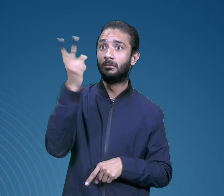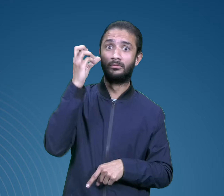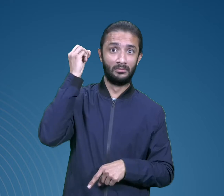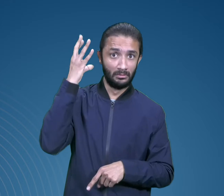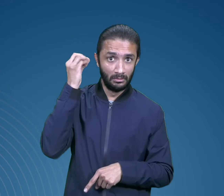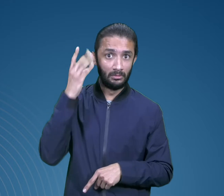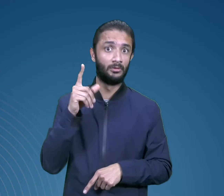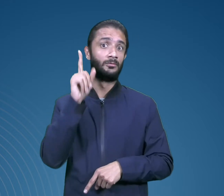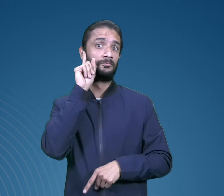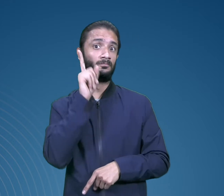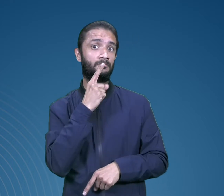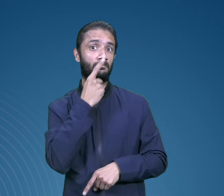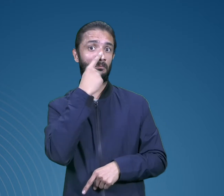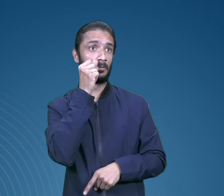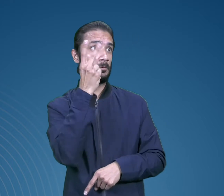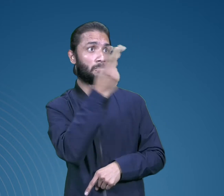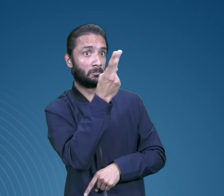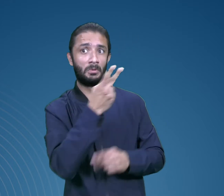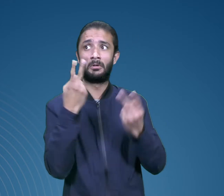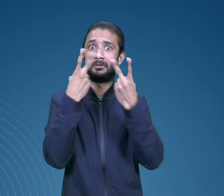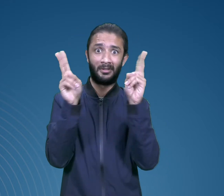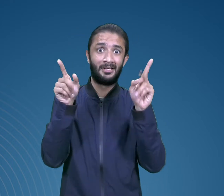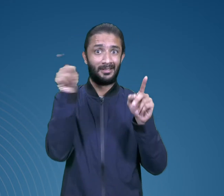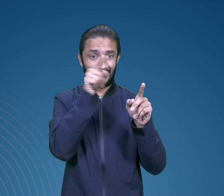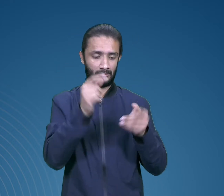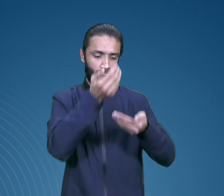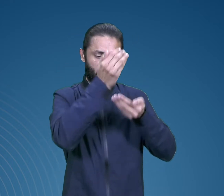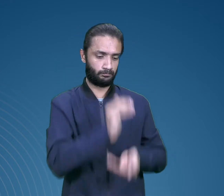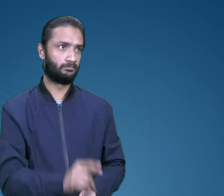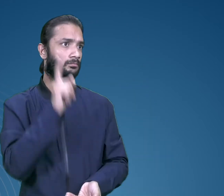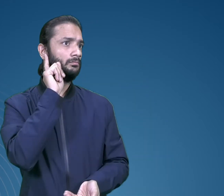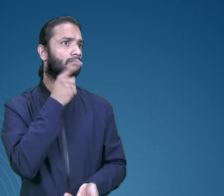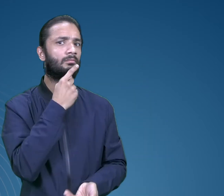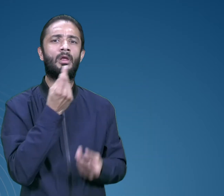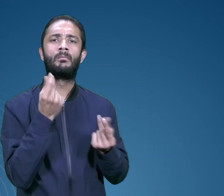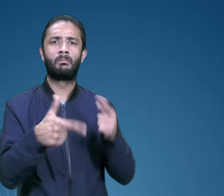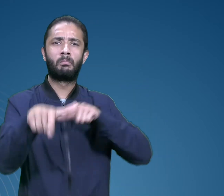In case where Deaf parents give birth to a deaf child, language access begins right from